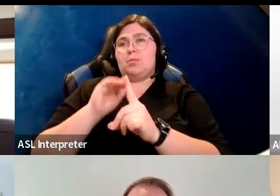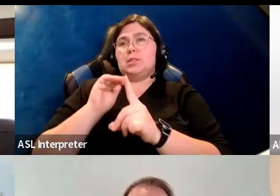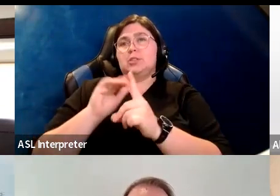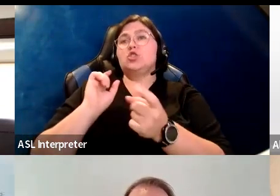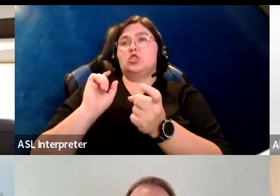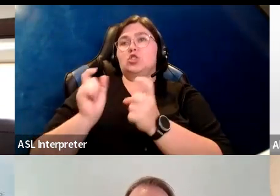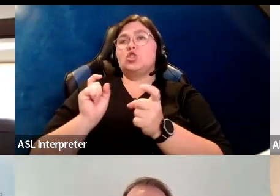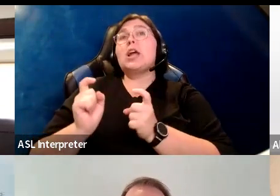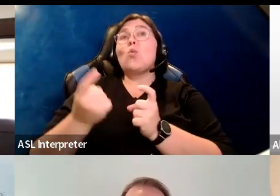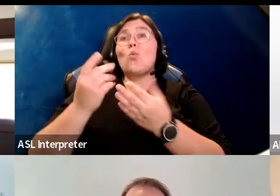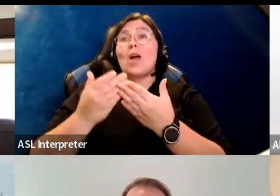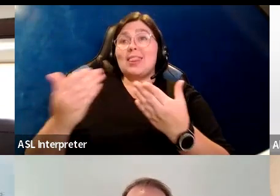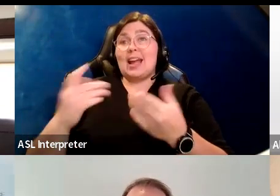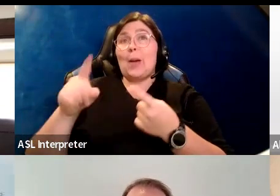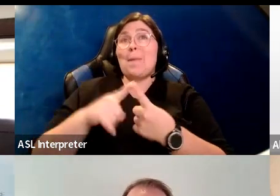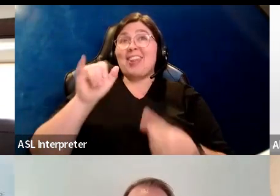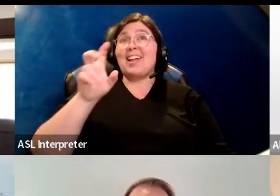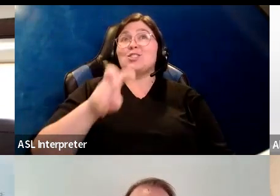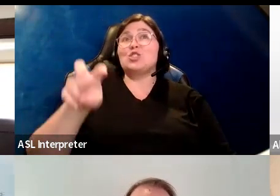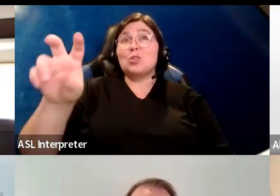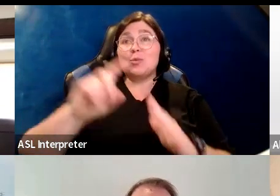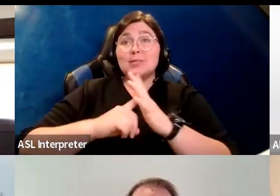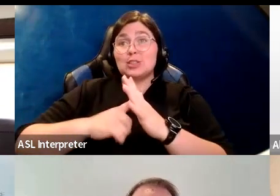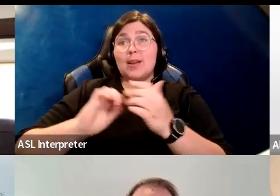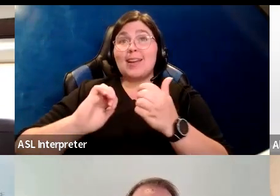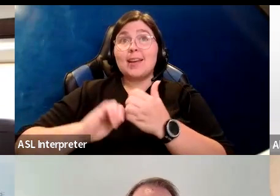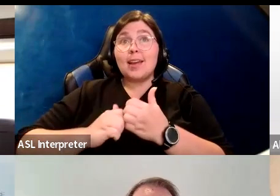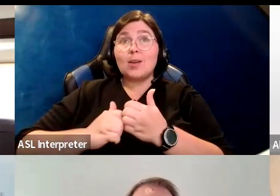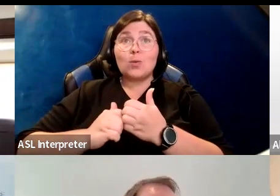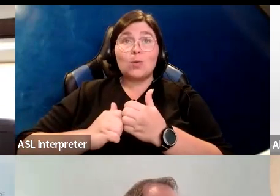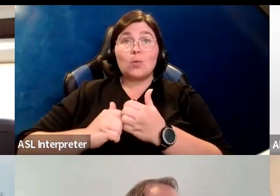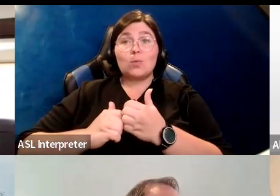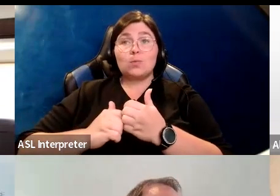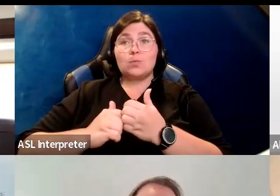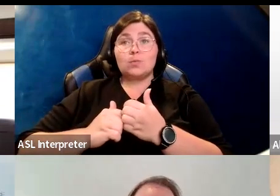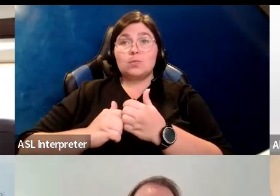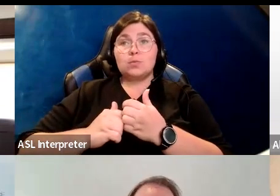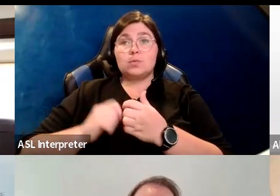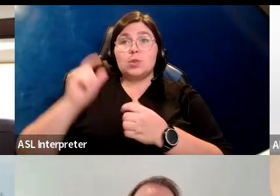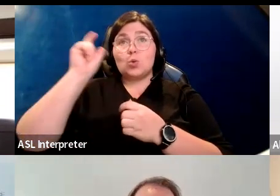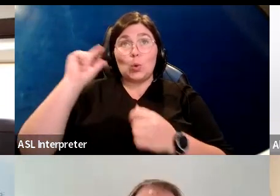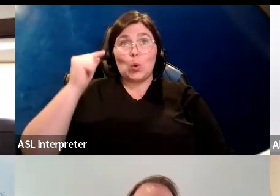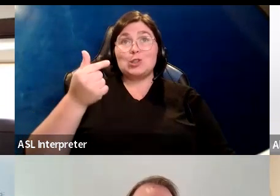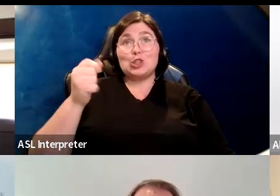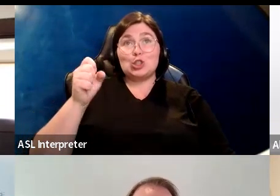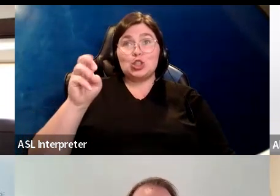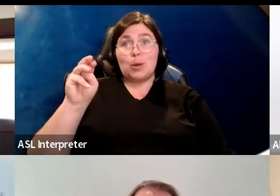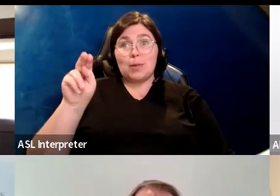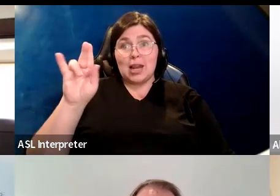And one thing about the journey is that we started with Google Gemini because, at that time,